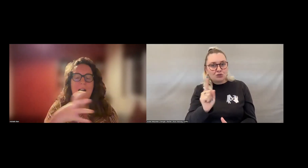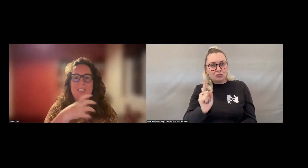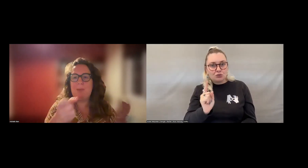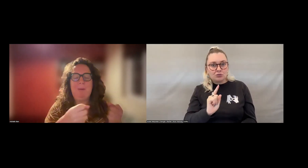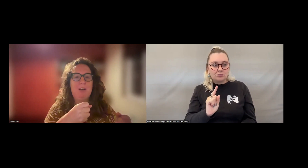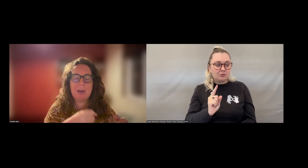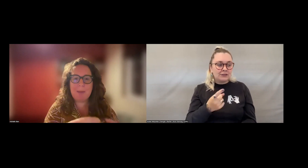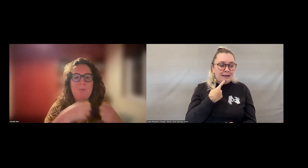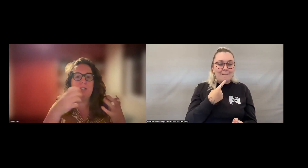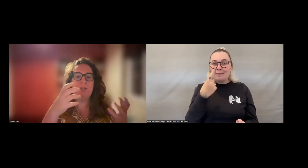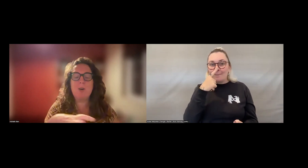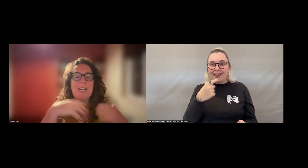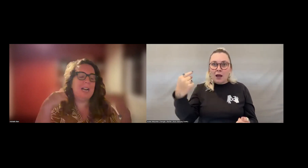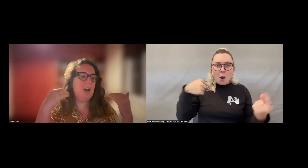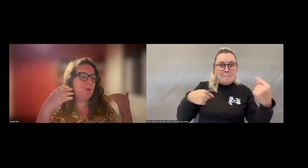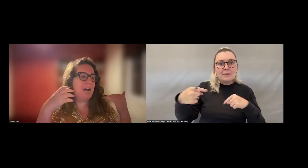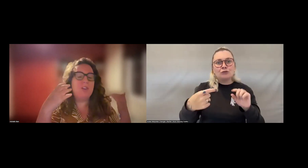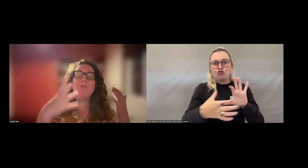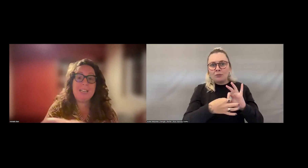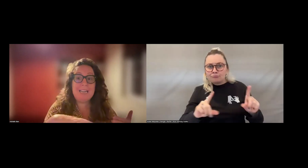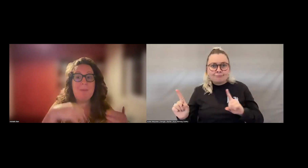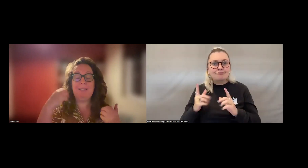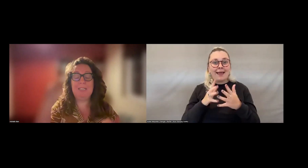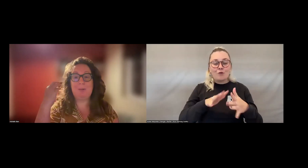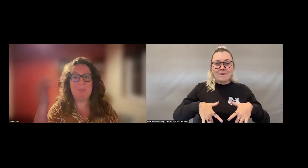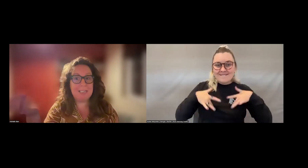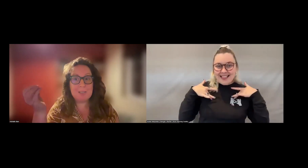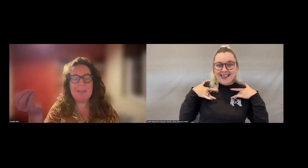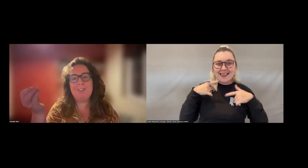kinds of people are coming, how you are feeling about things, the mental space